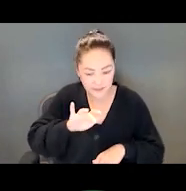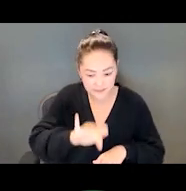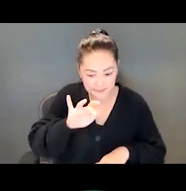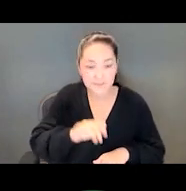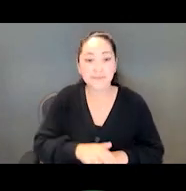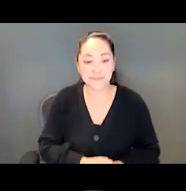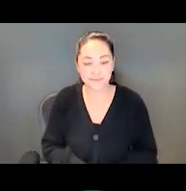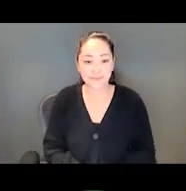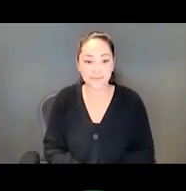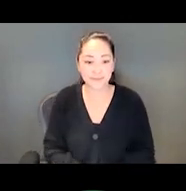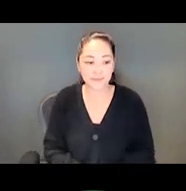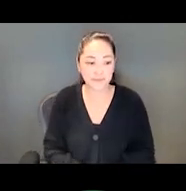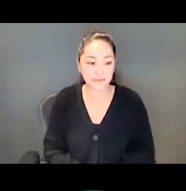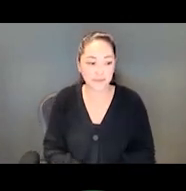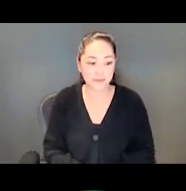So here it is.